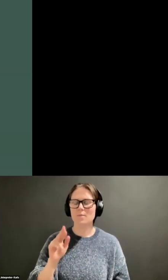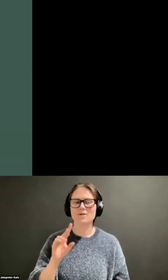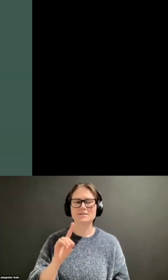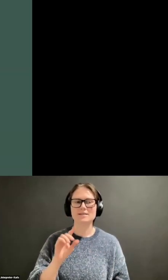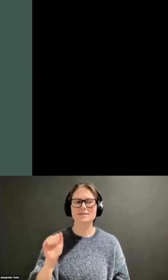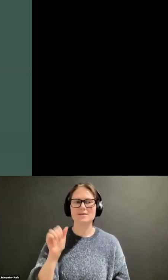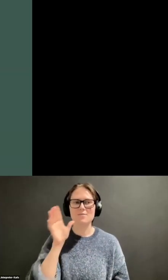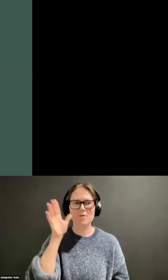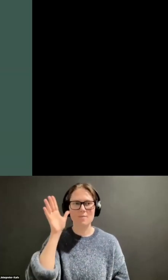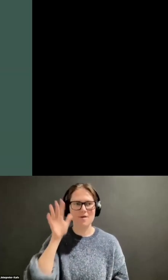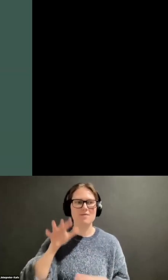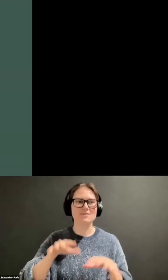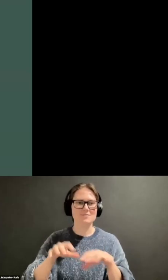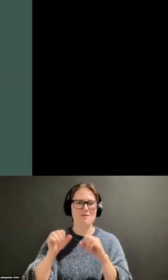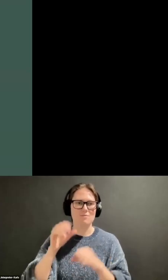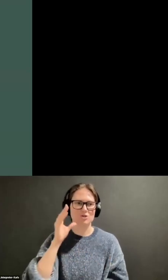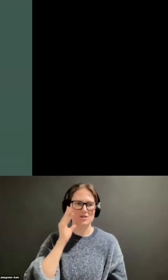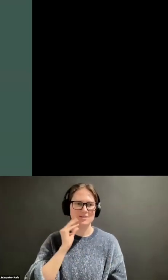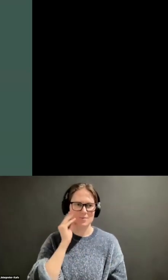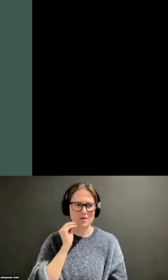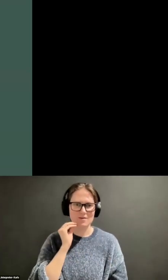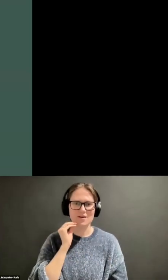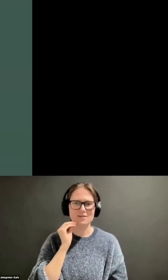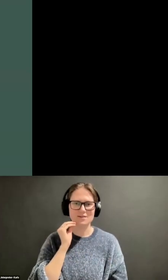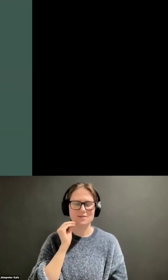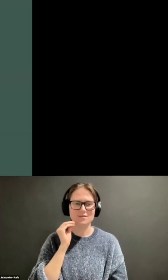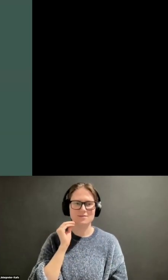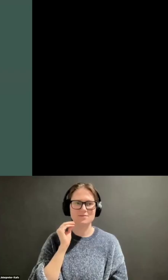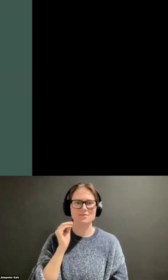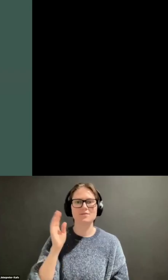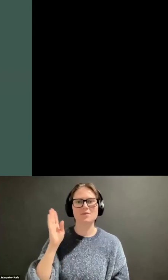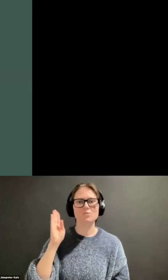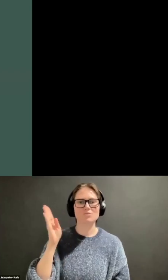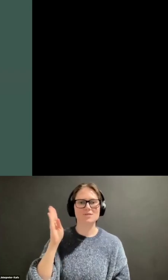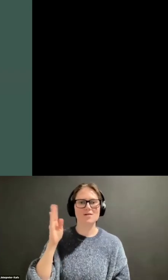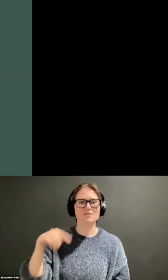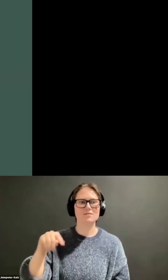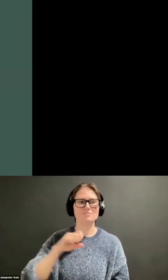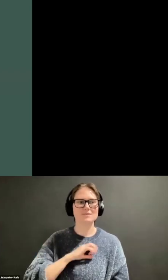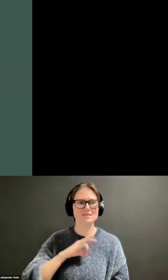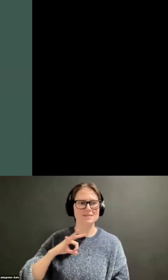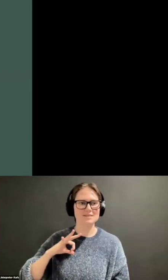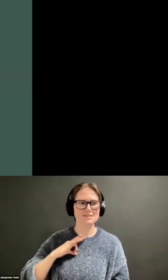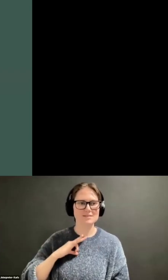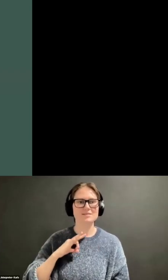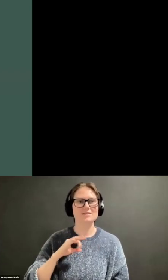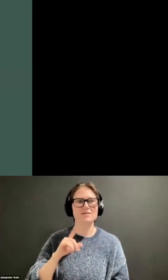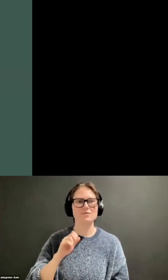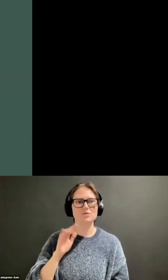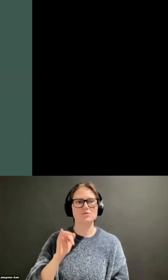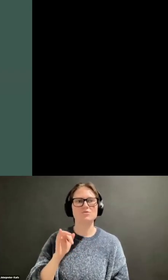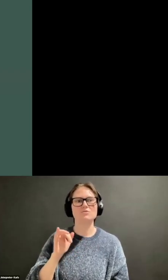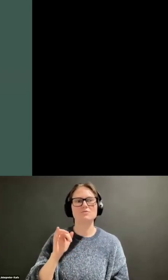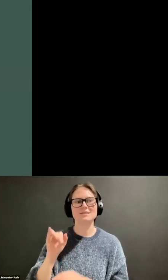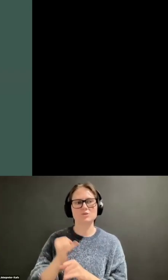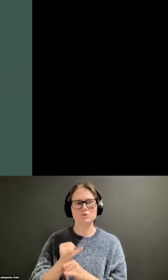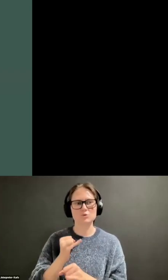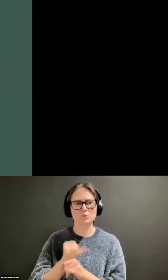Experiences, presented by the staff from the Lurie Institute on Disability Policy and the National